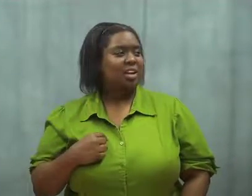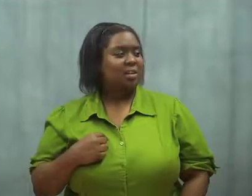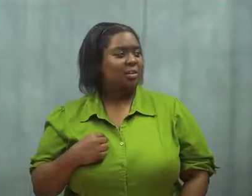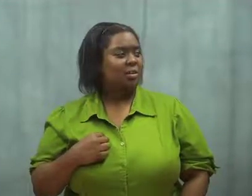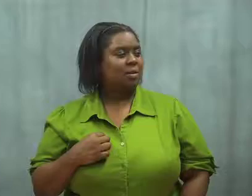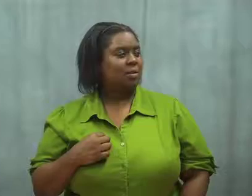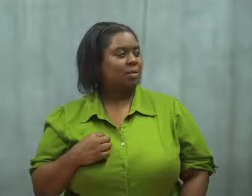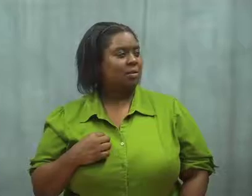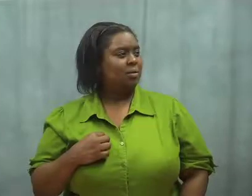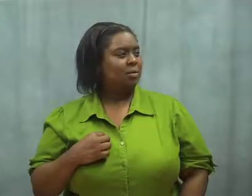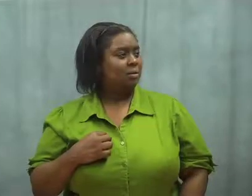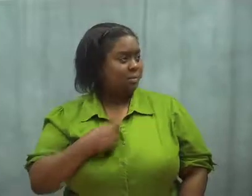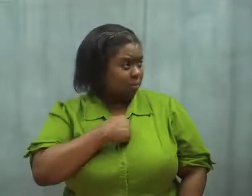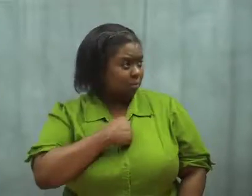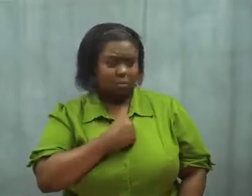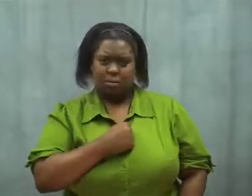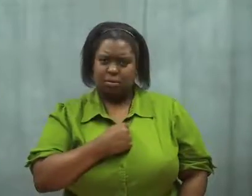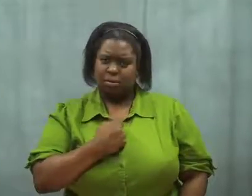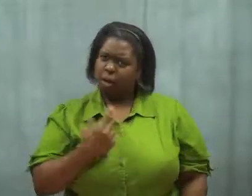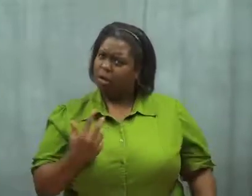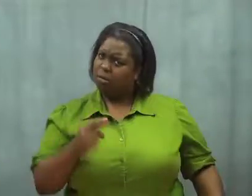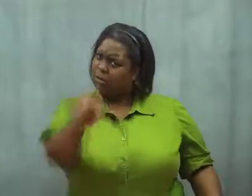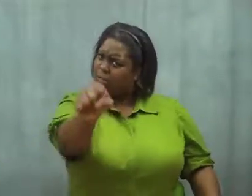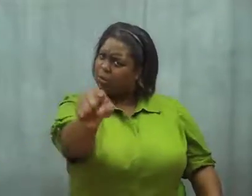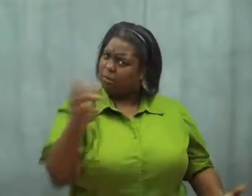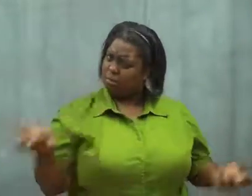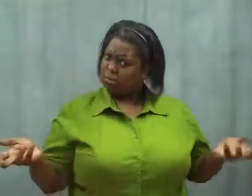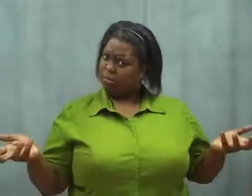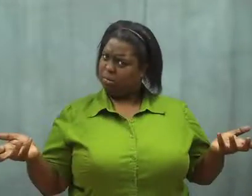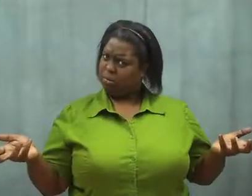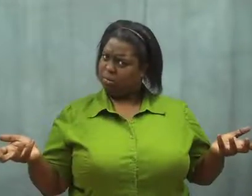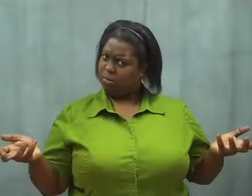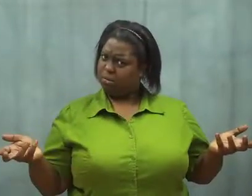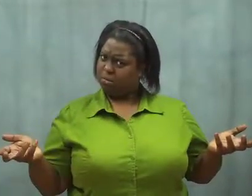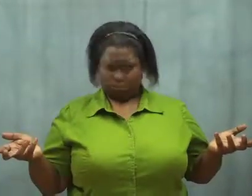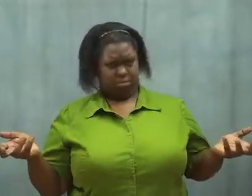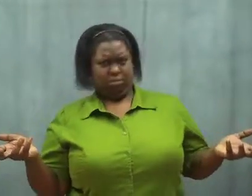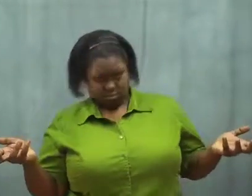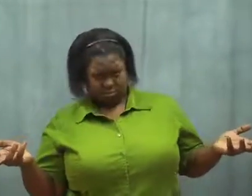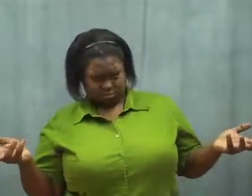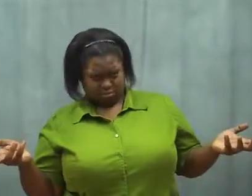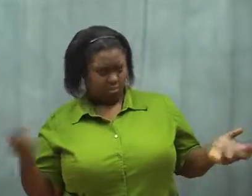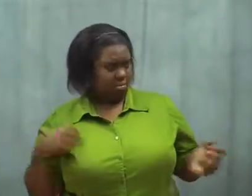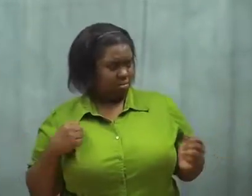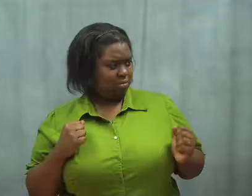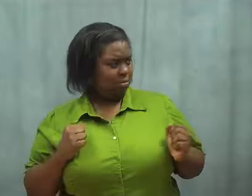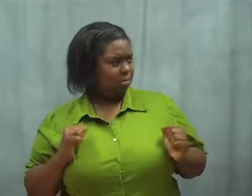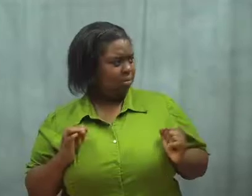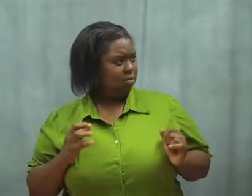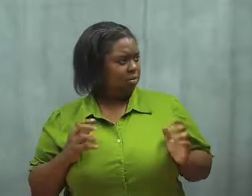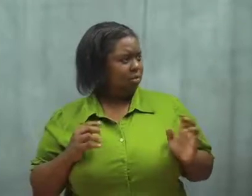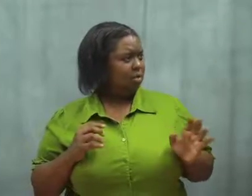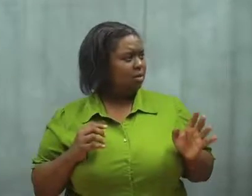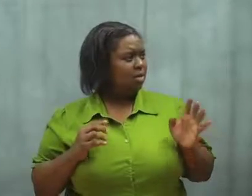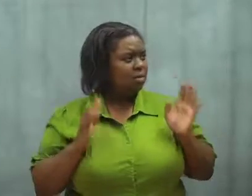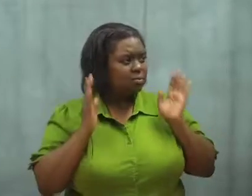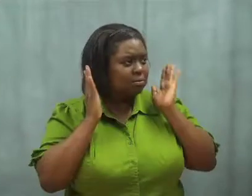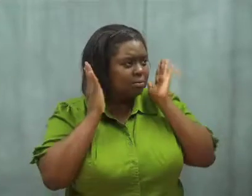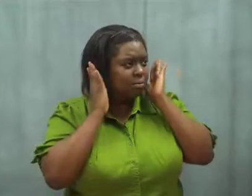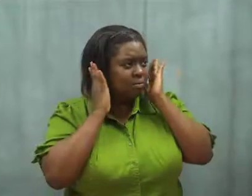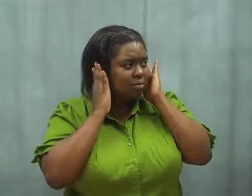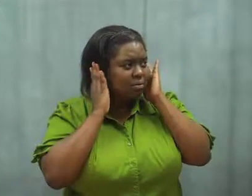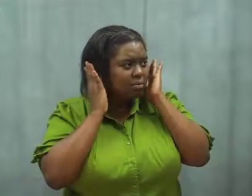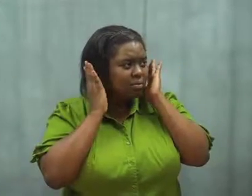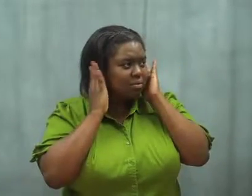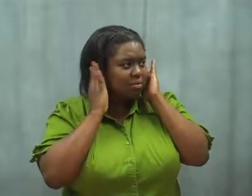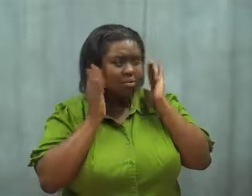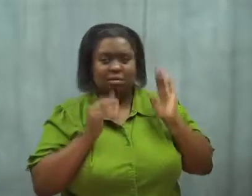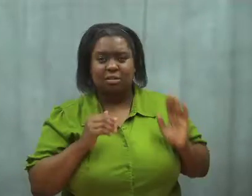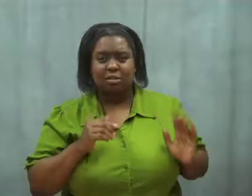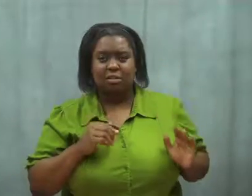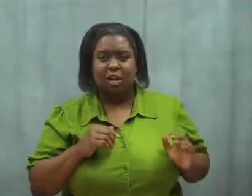I pointed at myself, "Me?" The person nodded yes, and pointed at me.